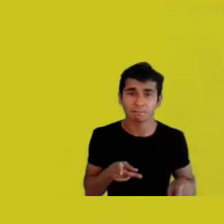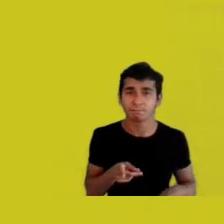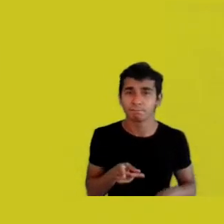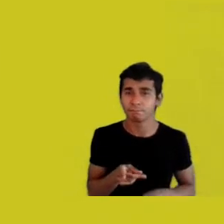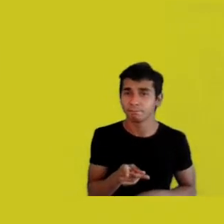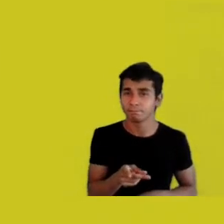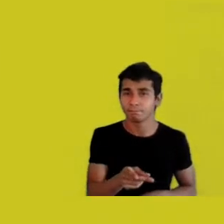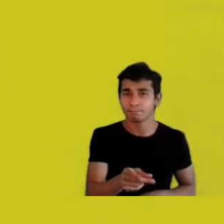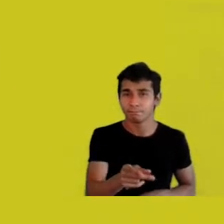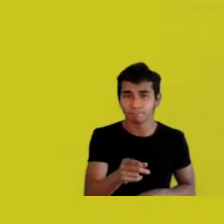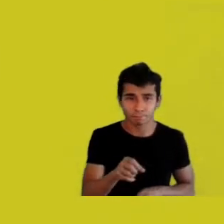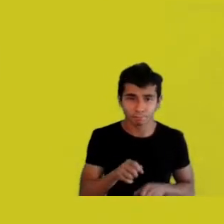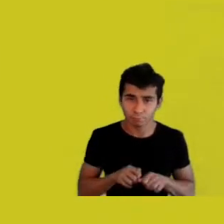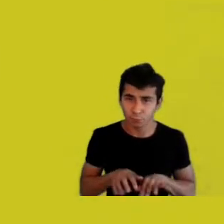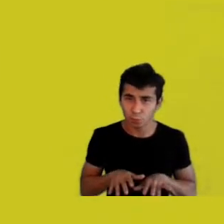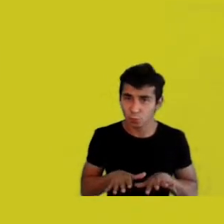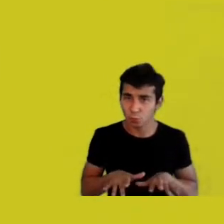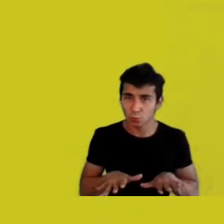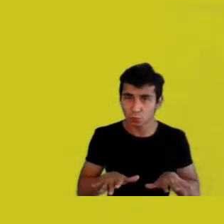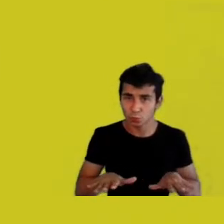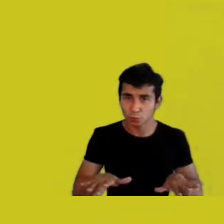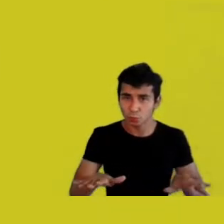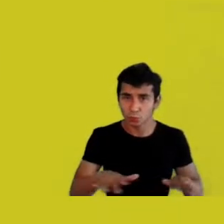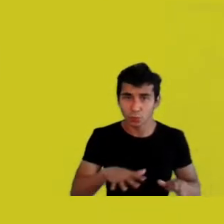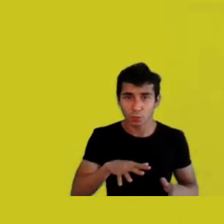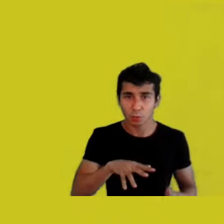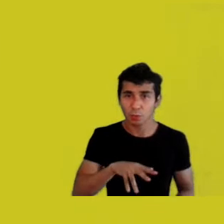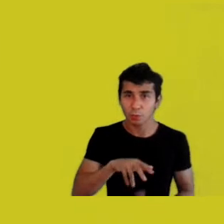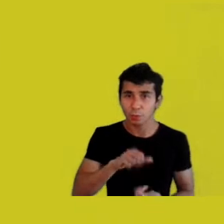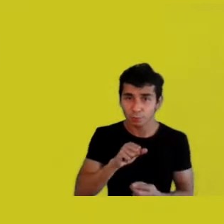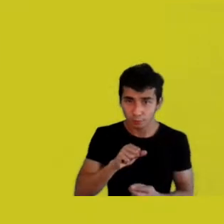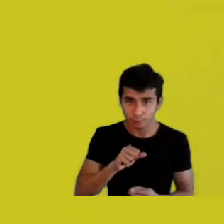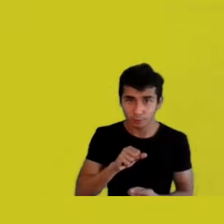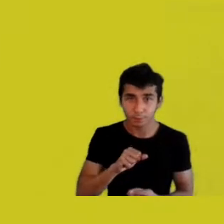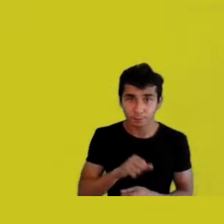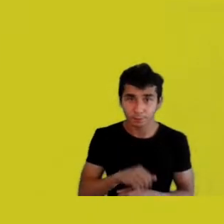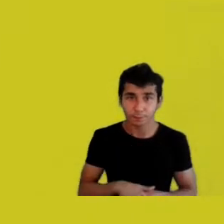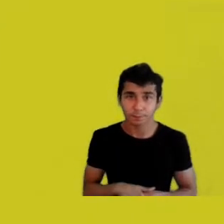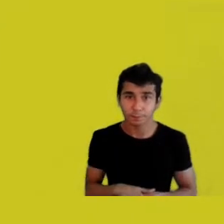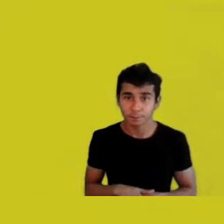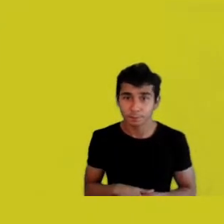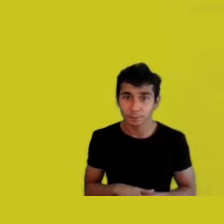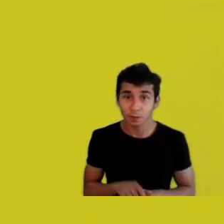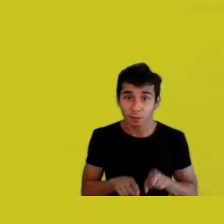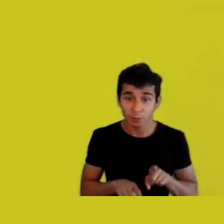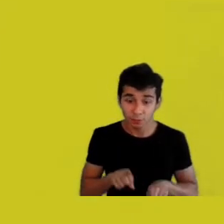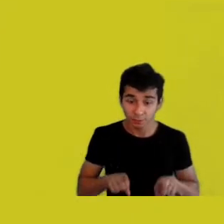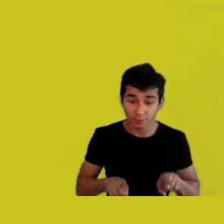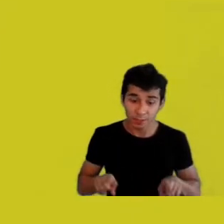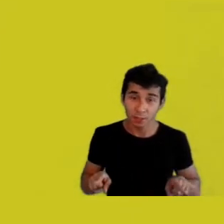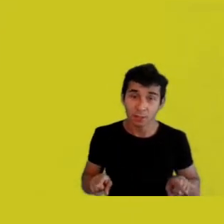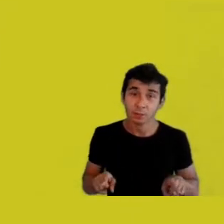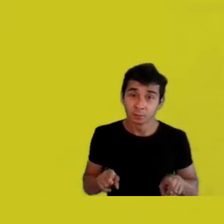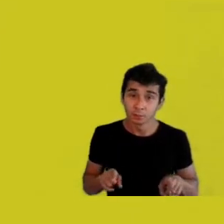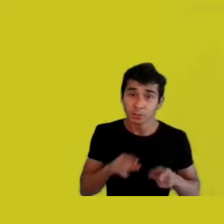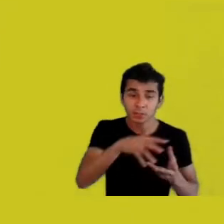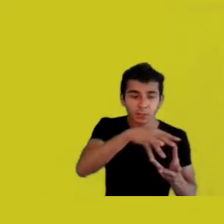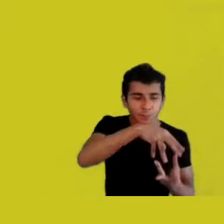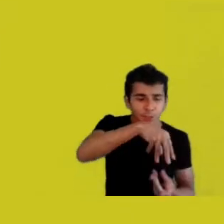which extends everywhere. They quickly act when summoned by a shaman’s words.